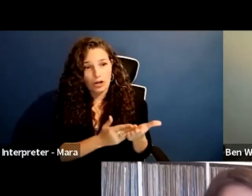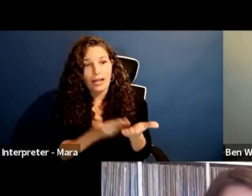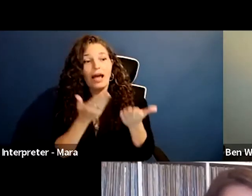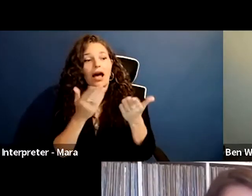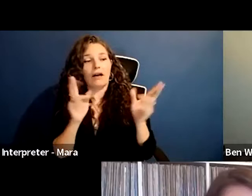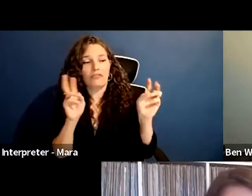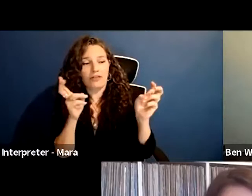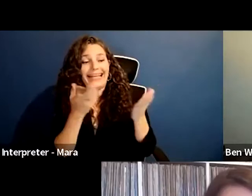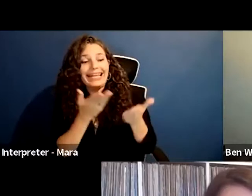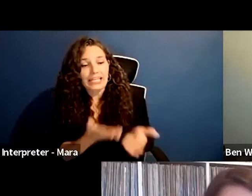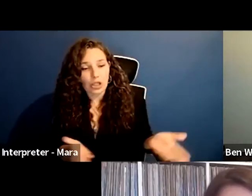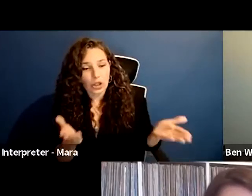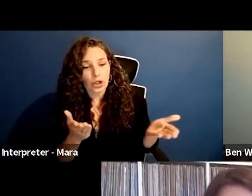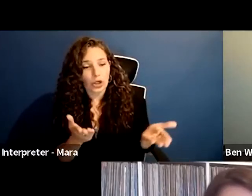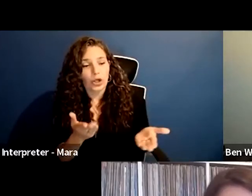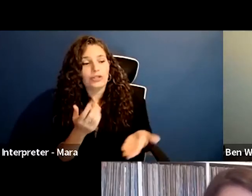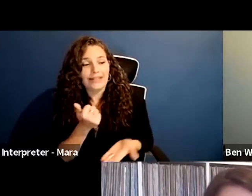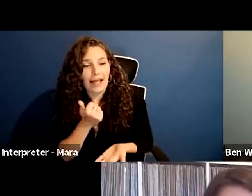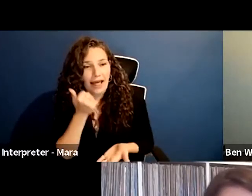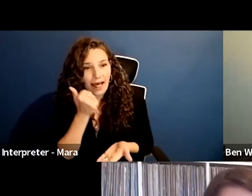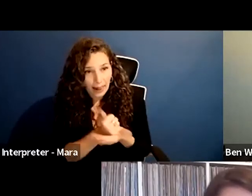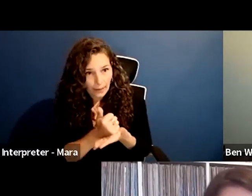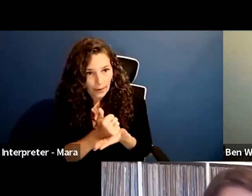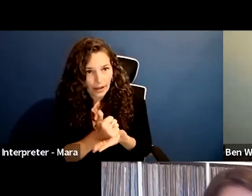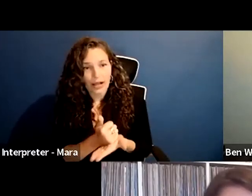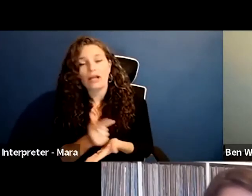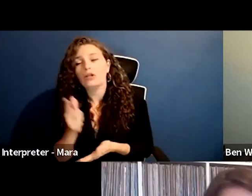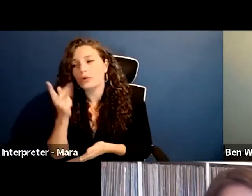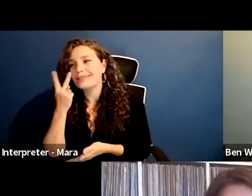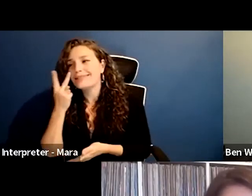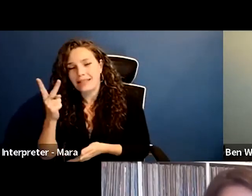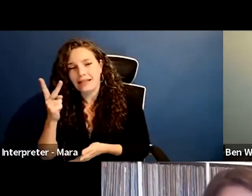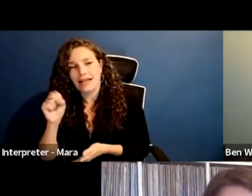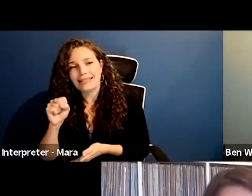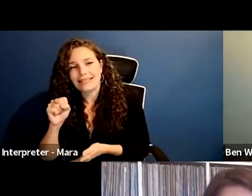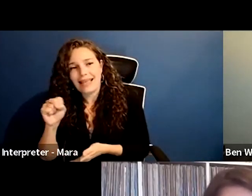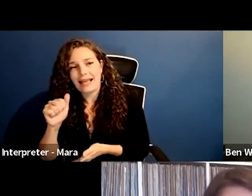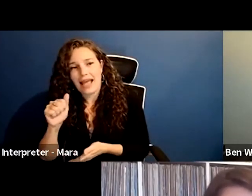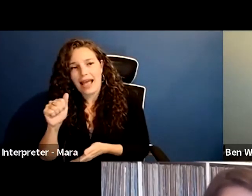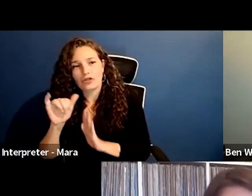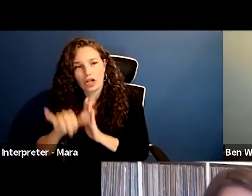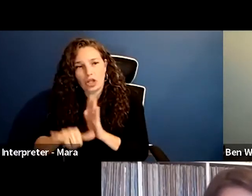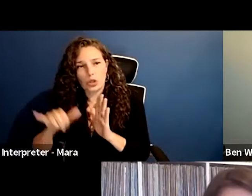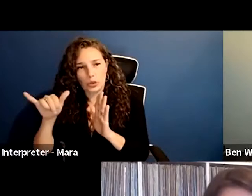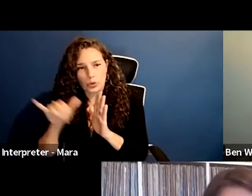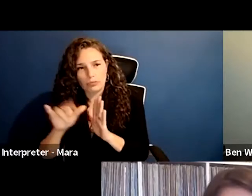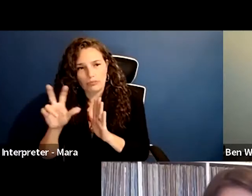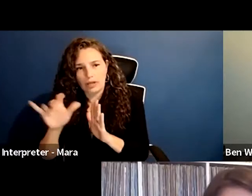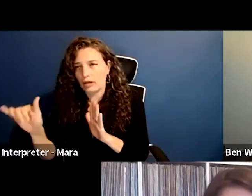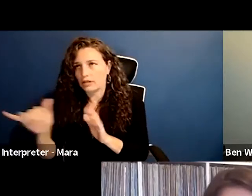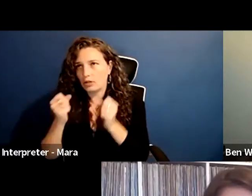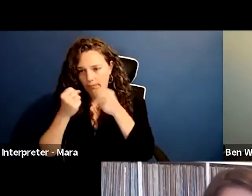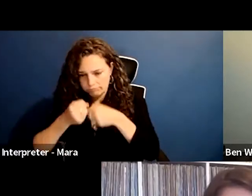you can find it over at the SAG-AFTRA YouTube channel, along with an extensive library of PTEOE presentations.